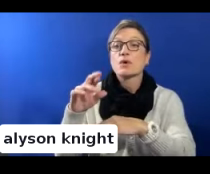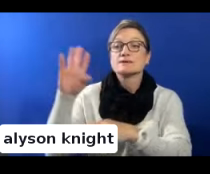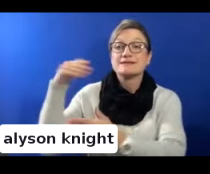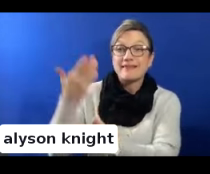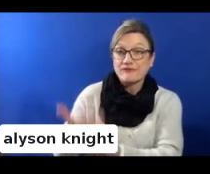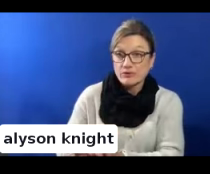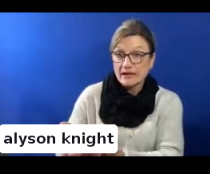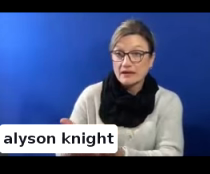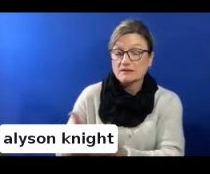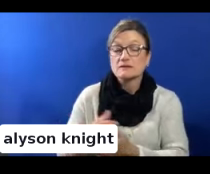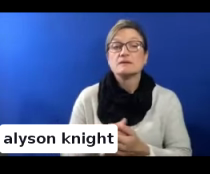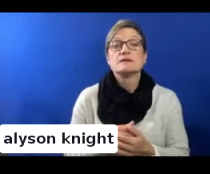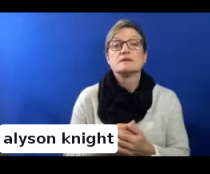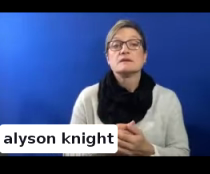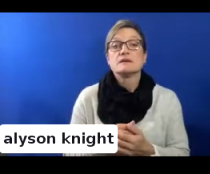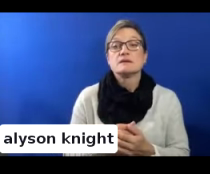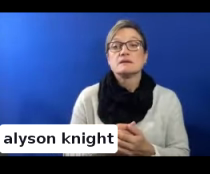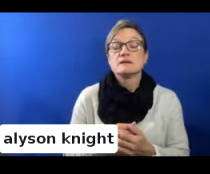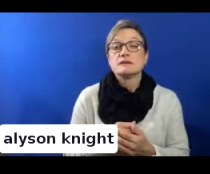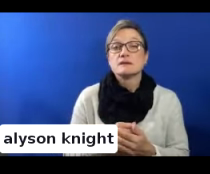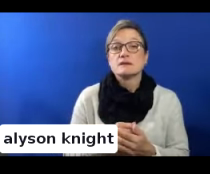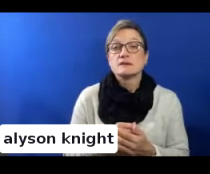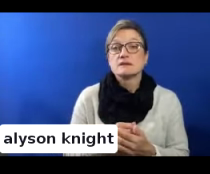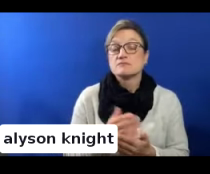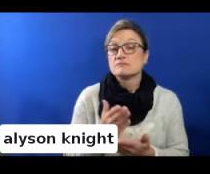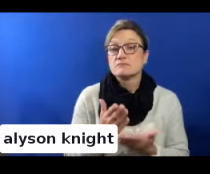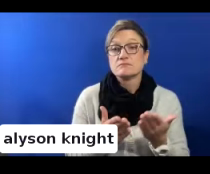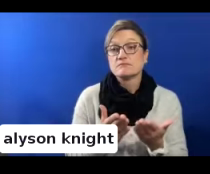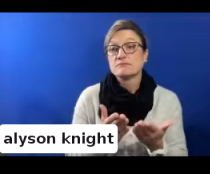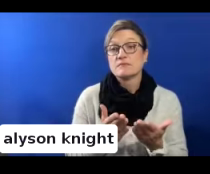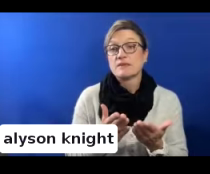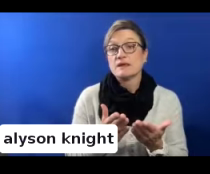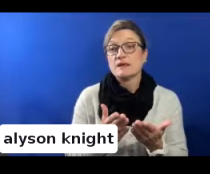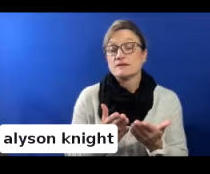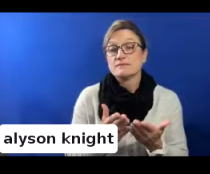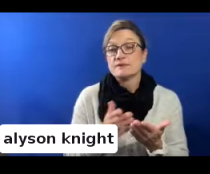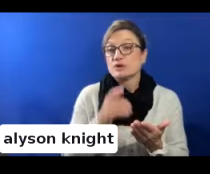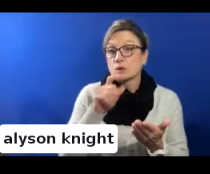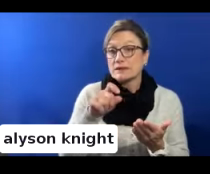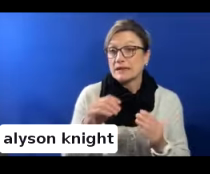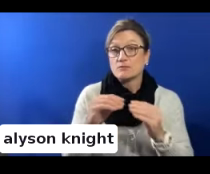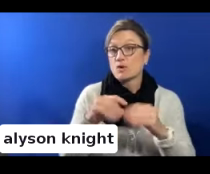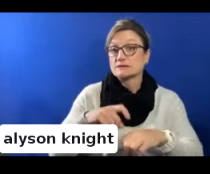and you may not need some additional time, then you wouldn’t need it.